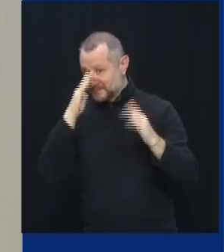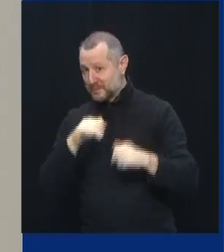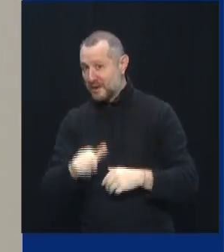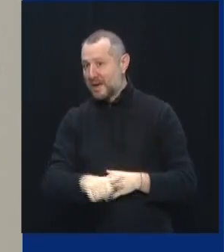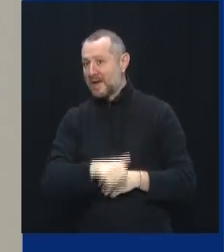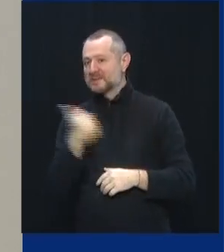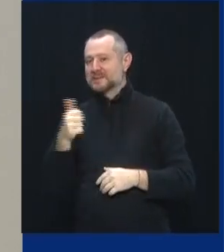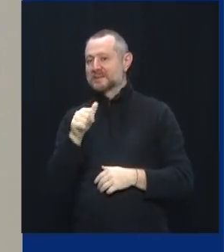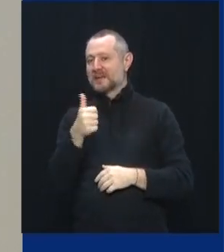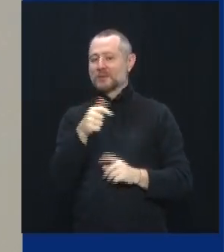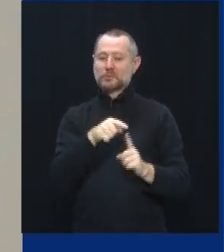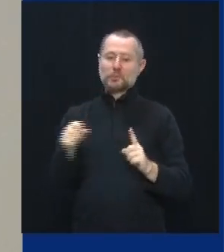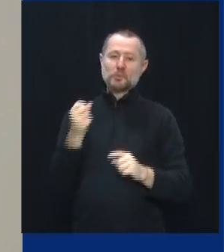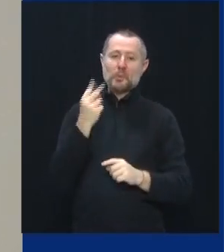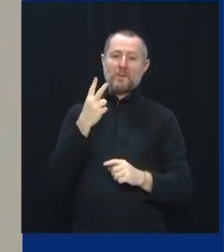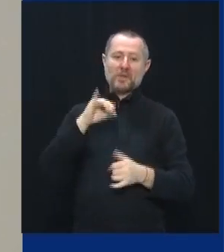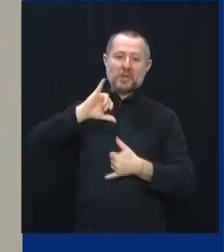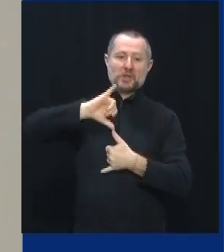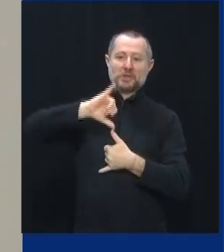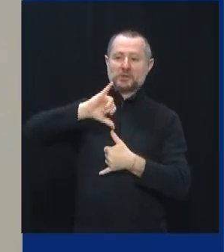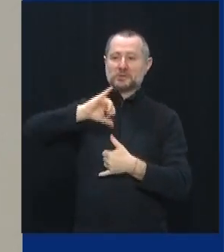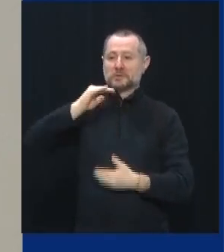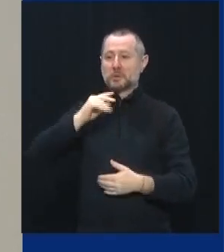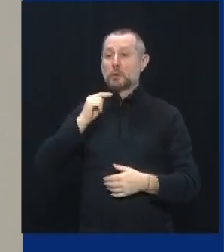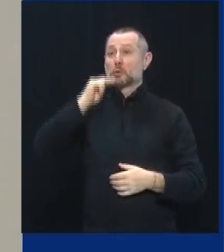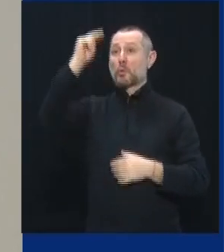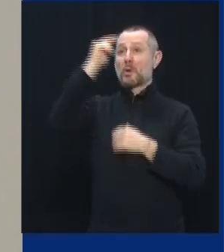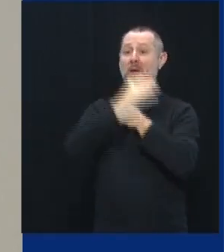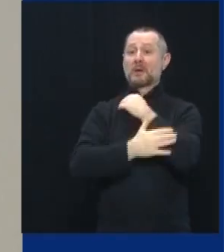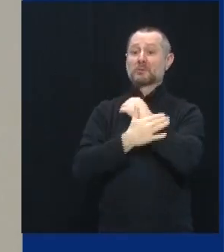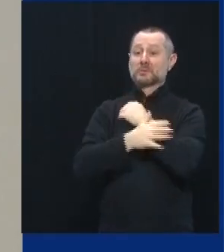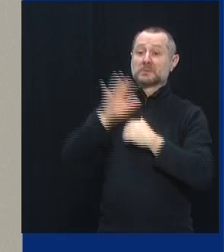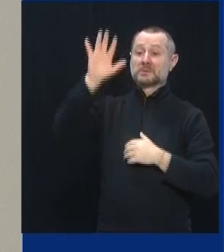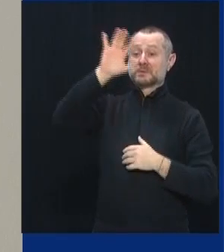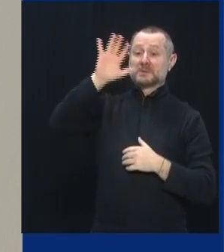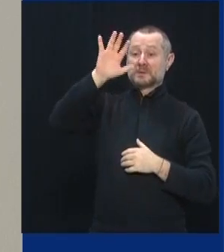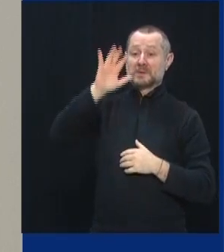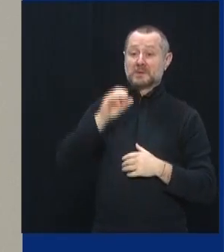PLACES ACROSS THE STATE, OVER THE NEXT 12 HOURS, WE EXPECT TO